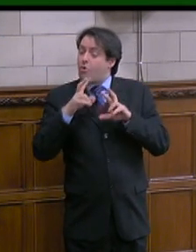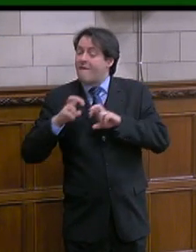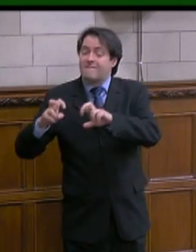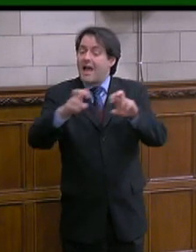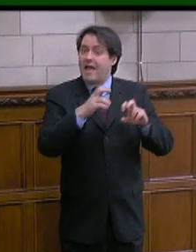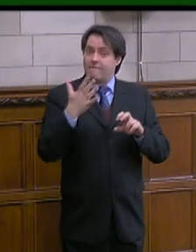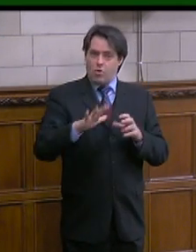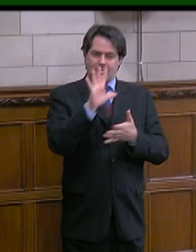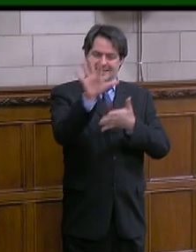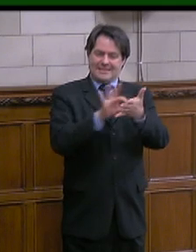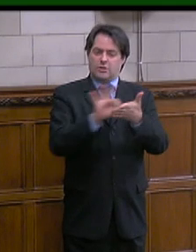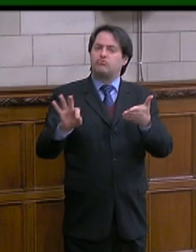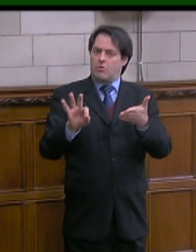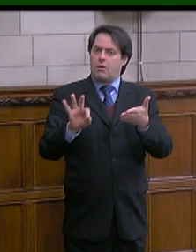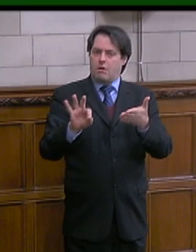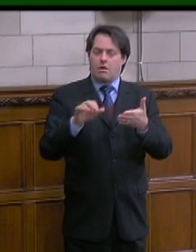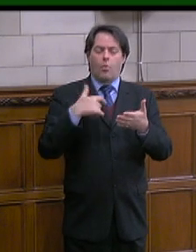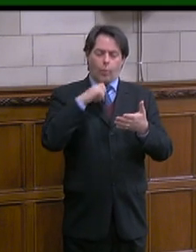called Signature, which I will talk about shortly.